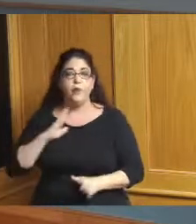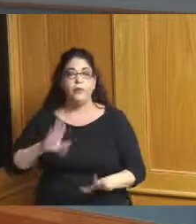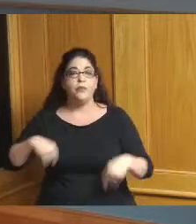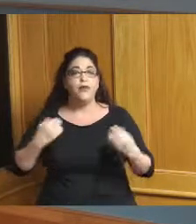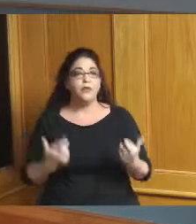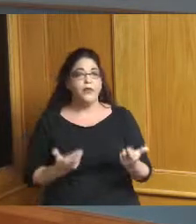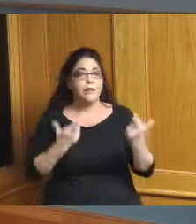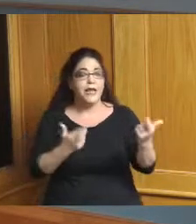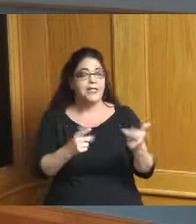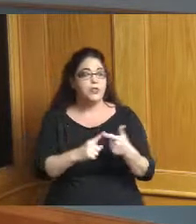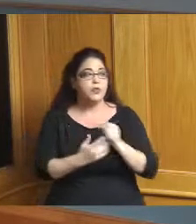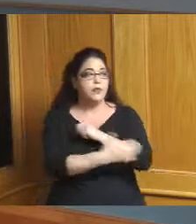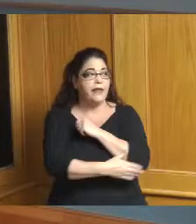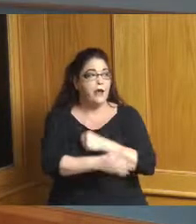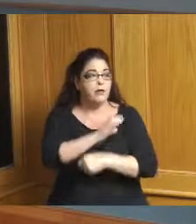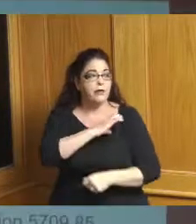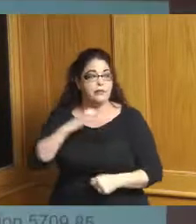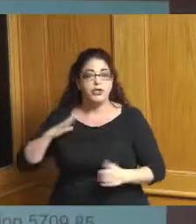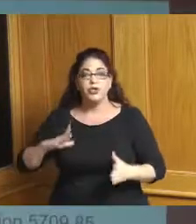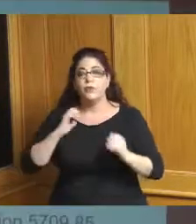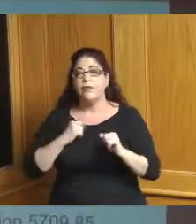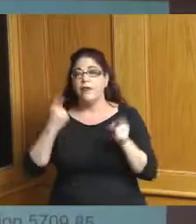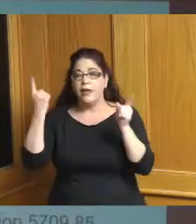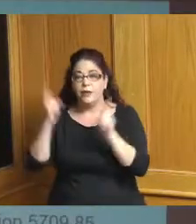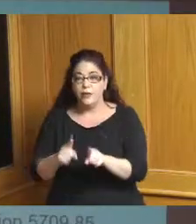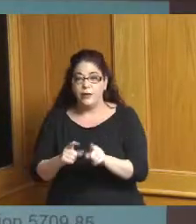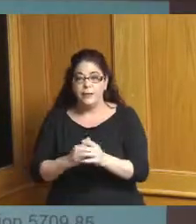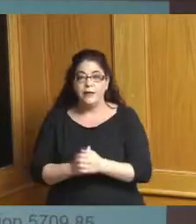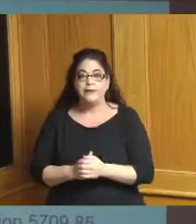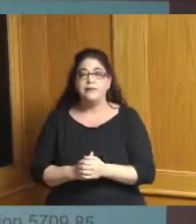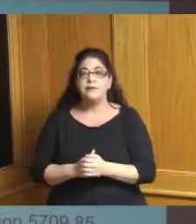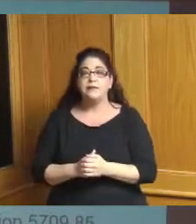the County Commissioners regarding these agreements the section of the high revised